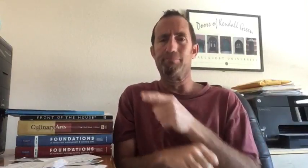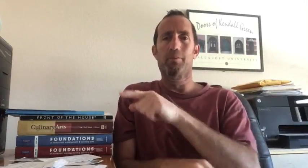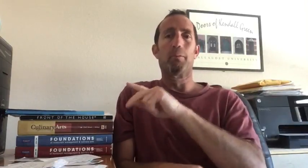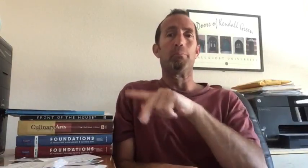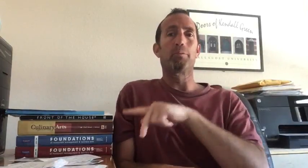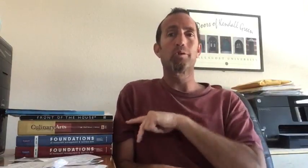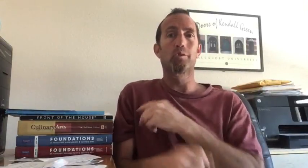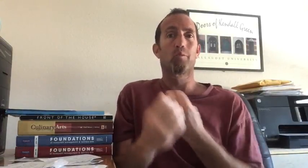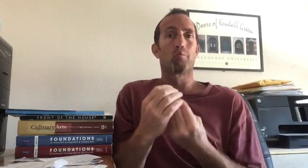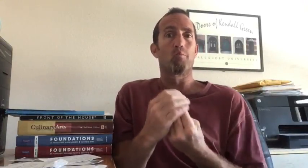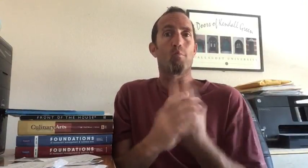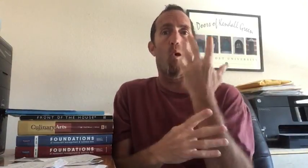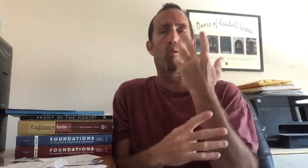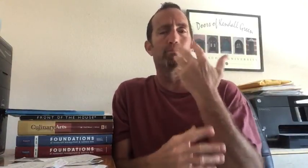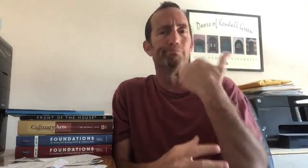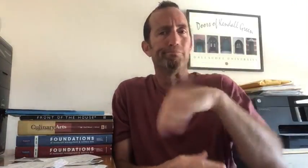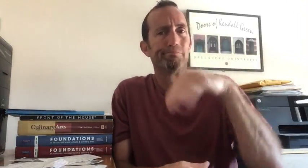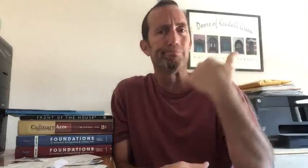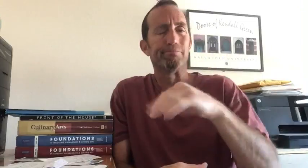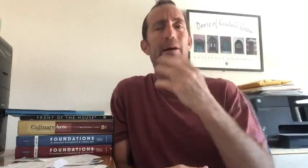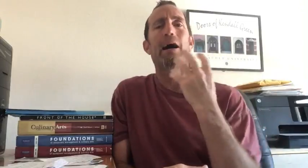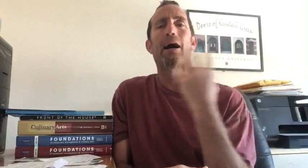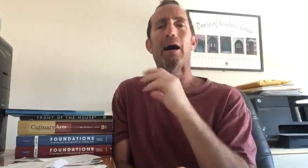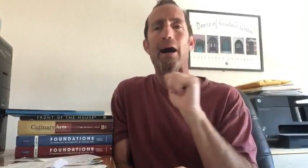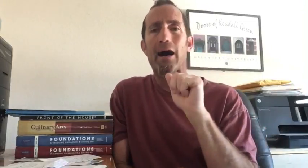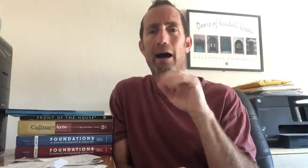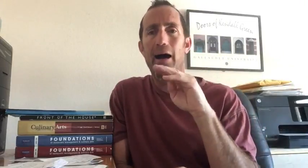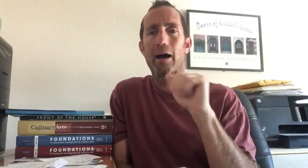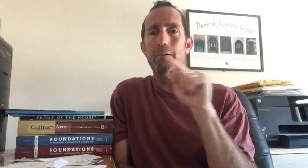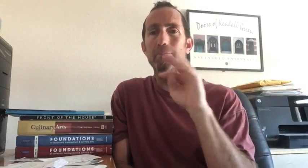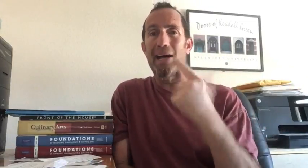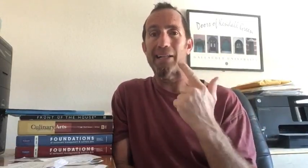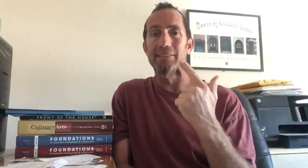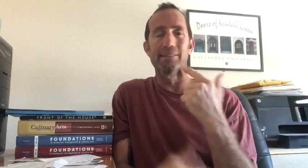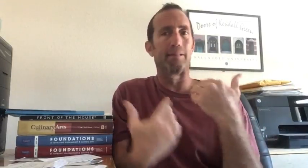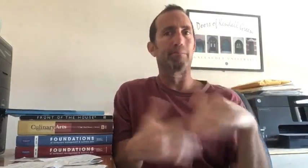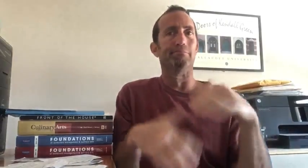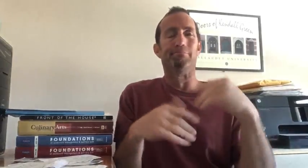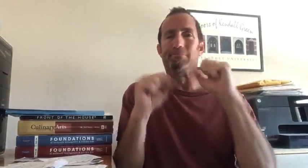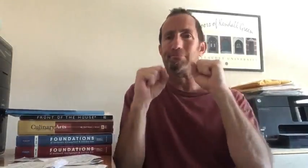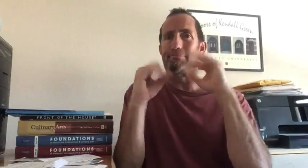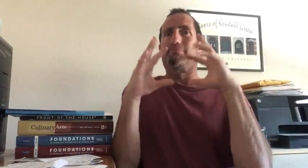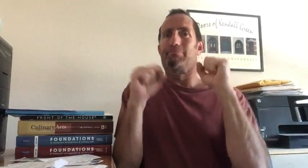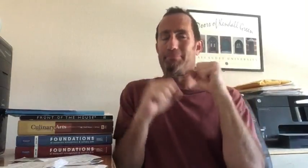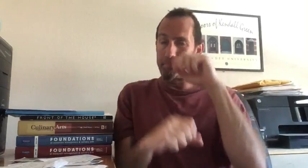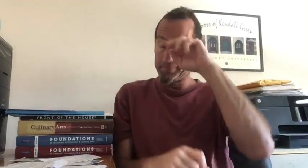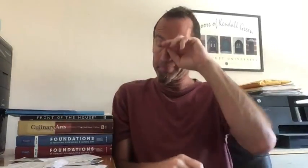three years and the personal growth has been amazing. Really amazed by the student.